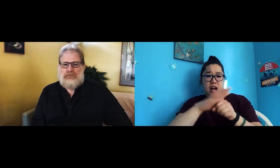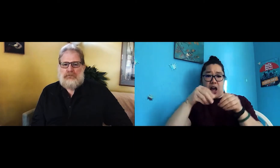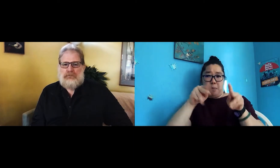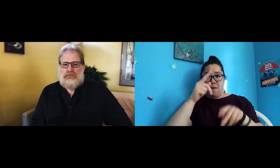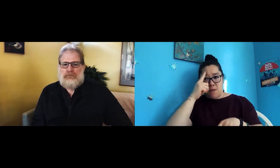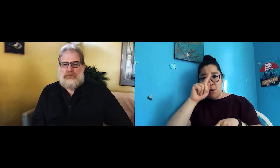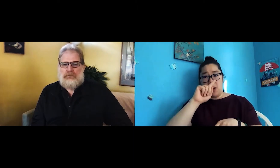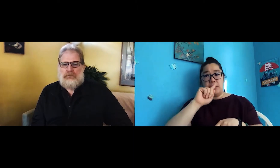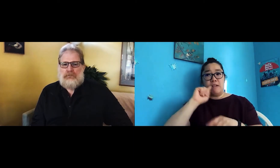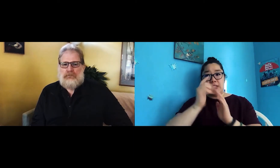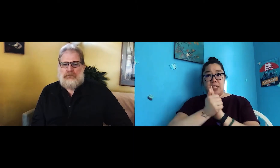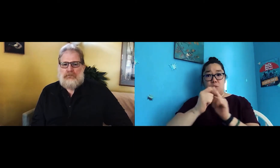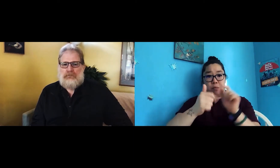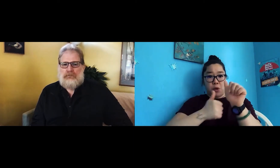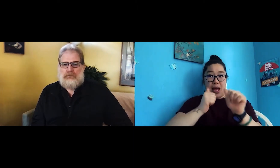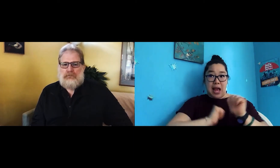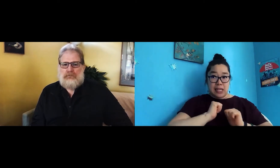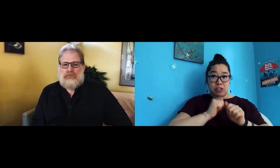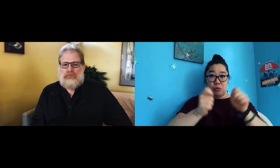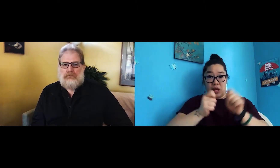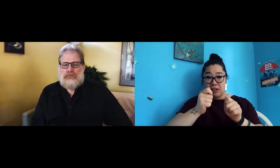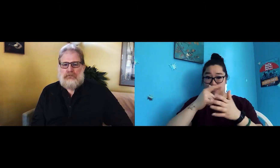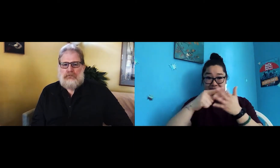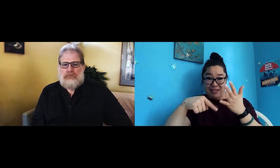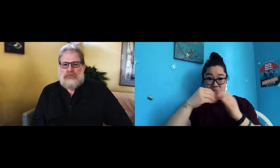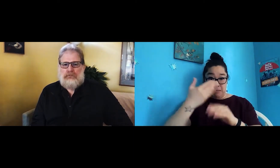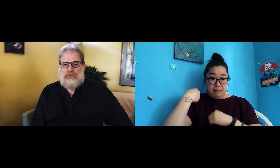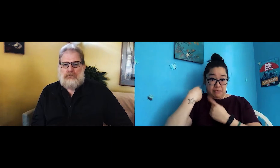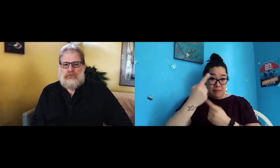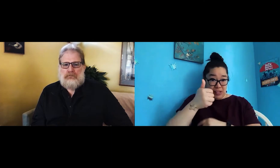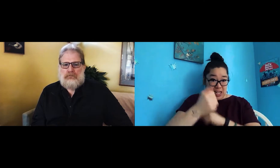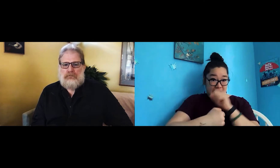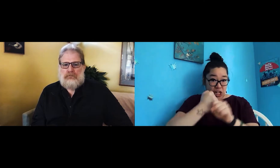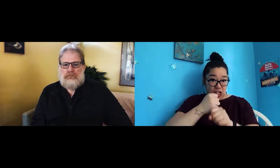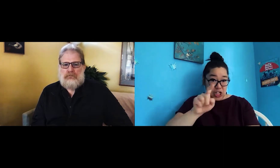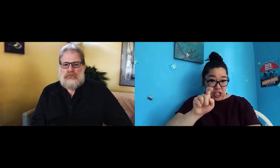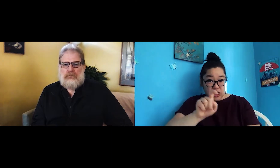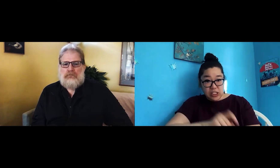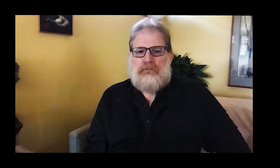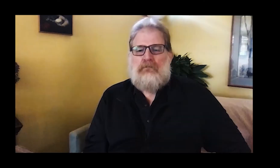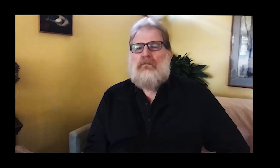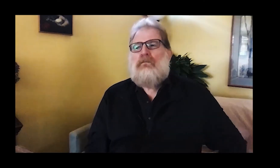Do you feel there are enough opportunities for Deaf talent to pursue acting, directing, etc in the past 10 years?